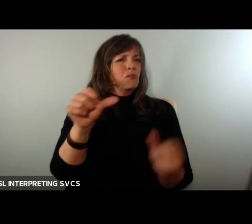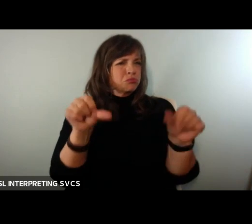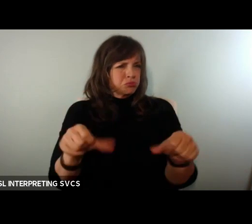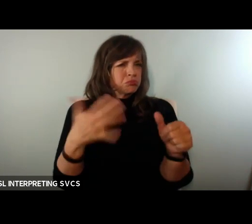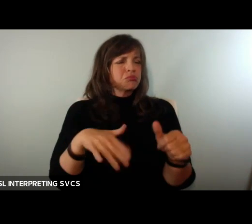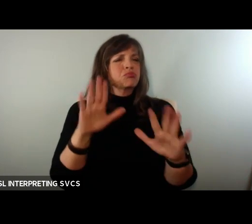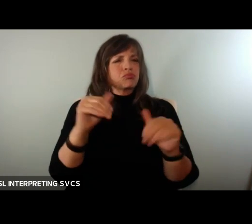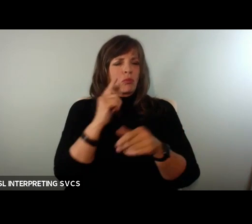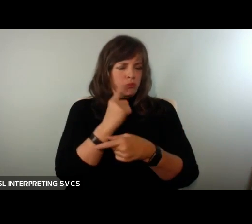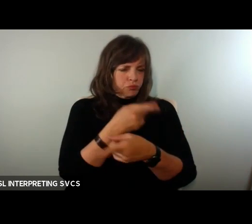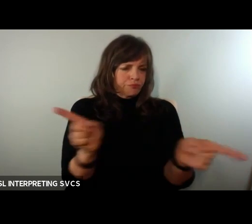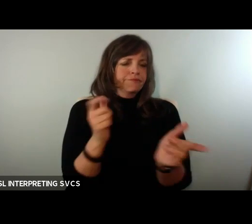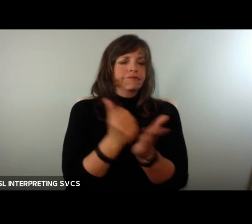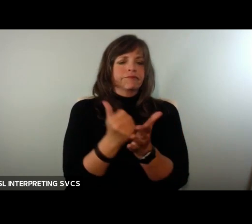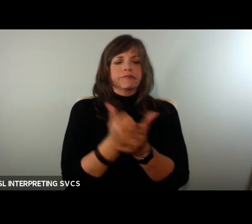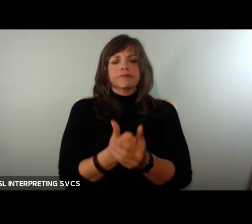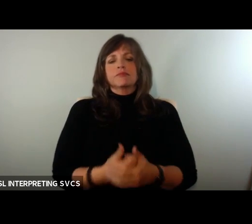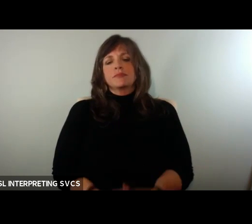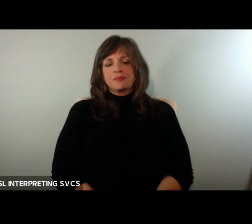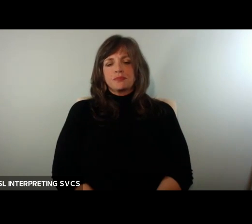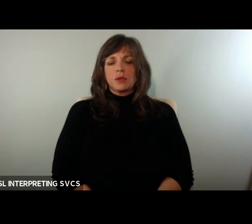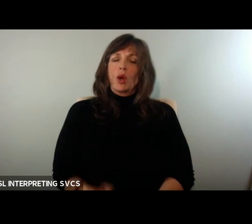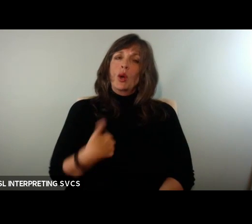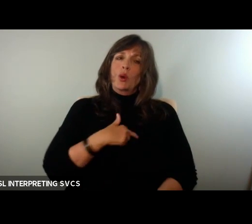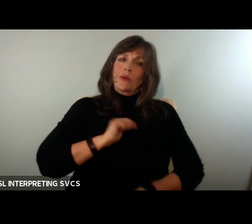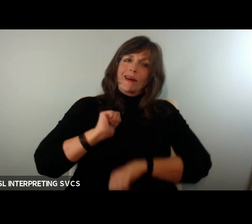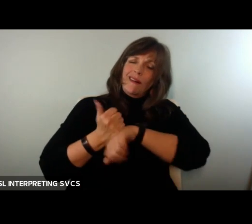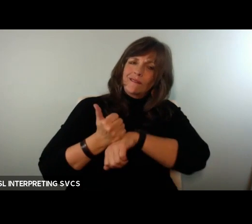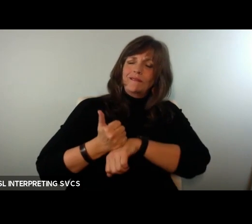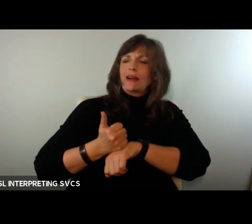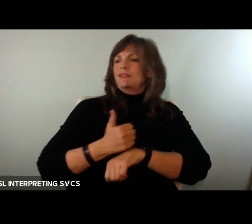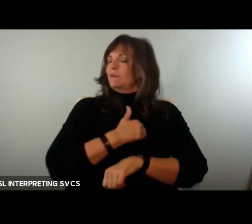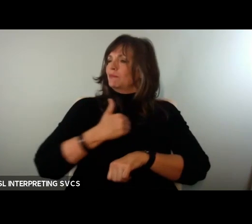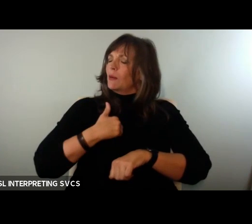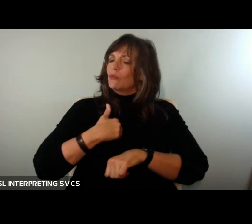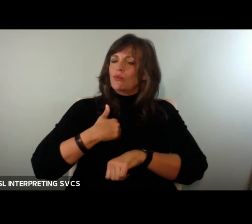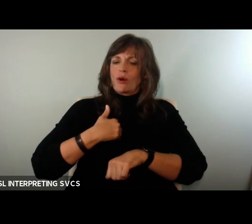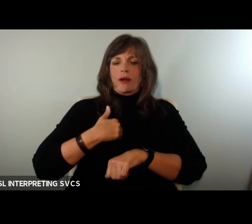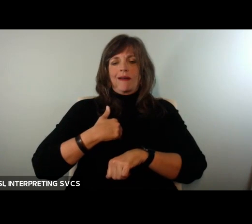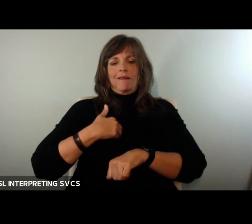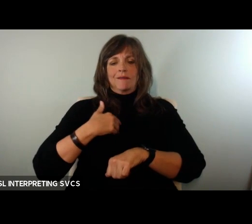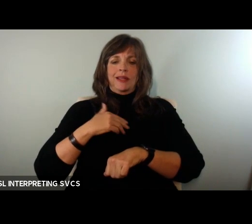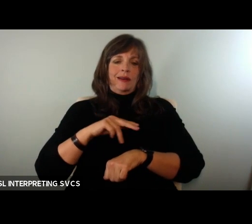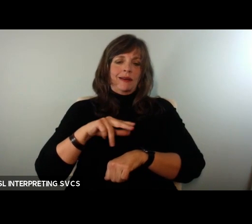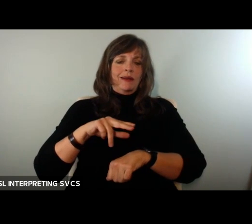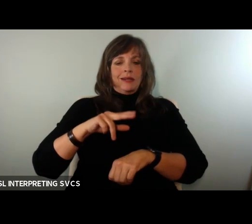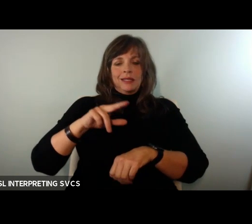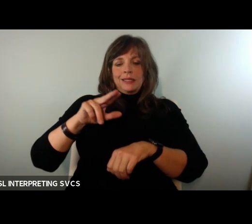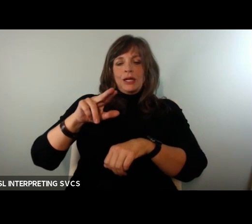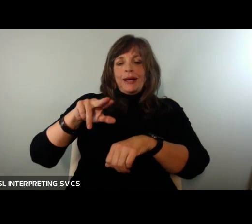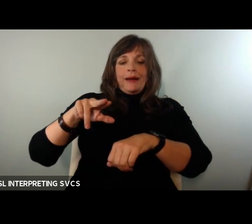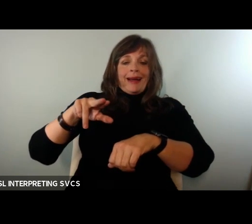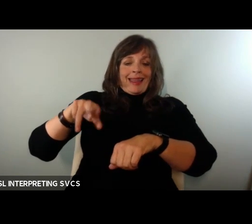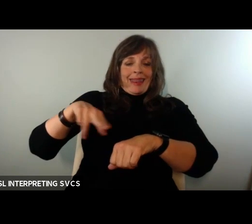TCG is a founding member of the Performing Arts Alliance and closely collaborates with a number of other national performing arts service